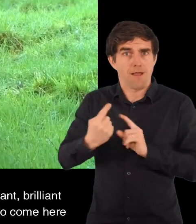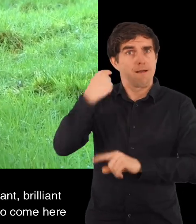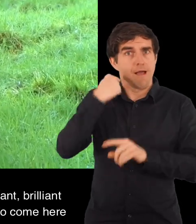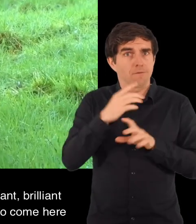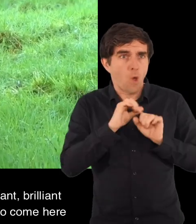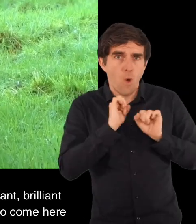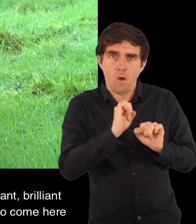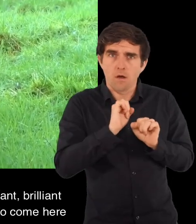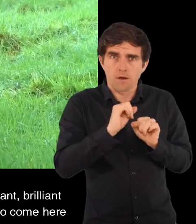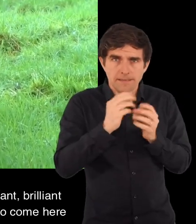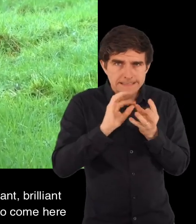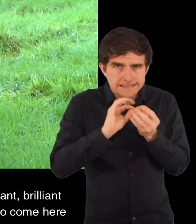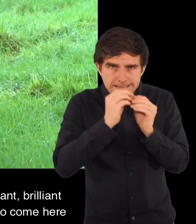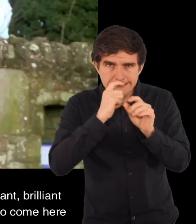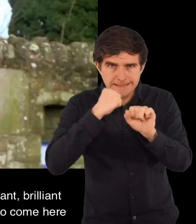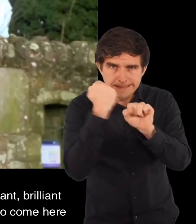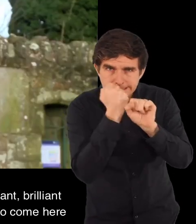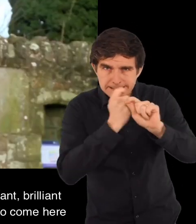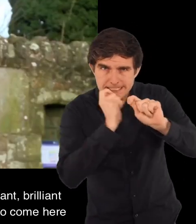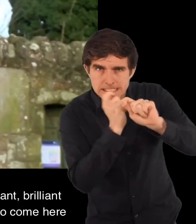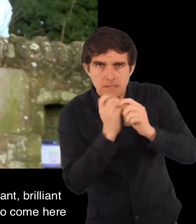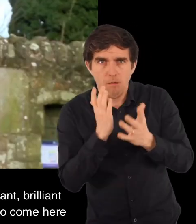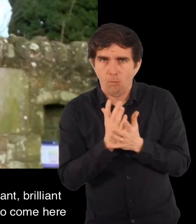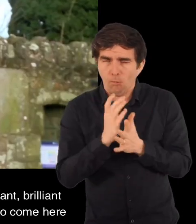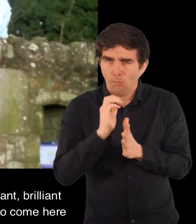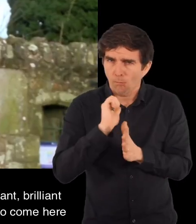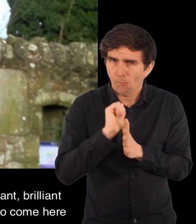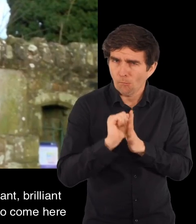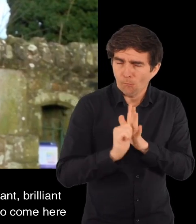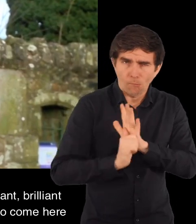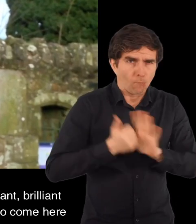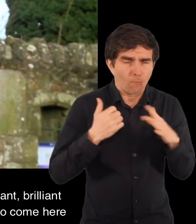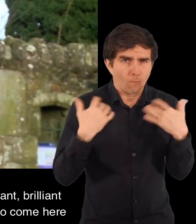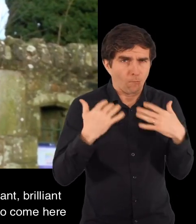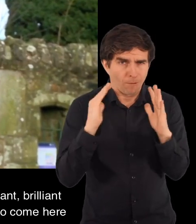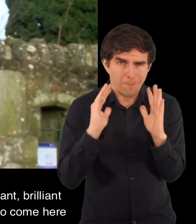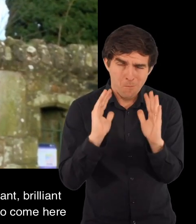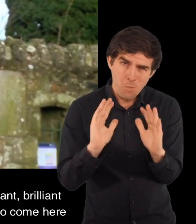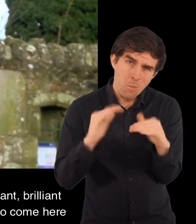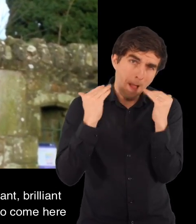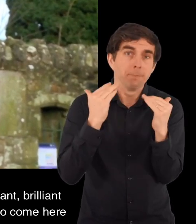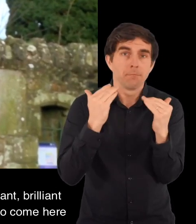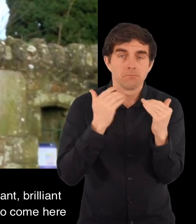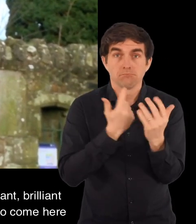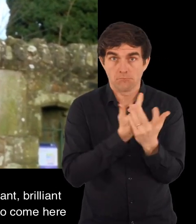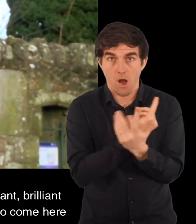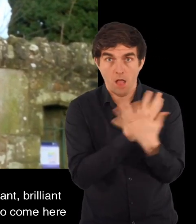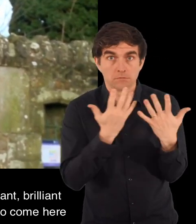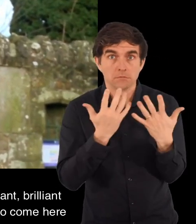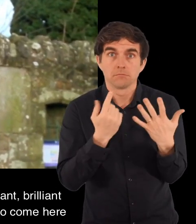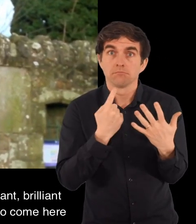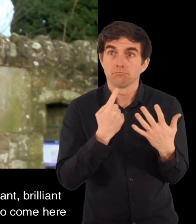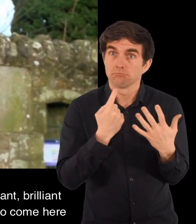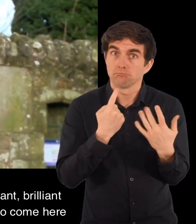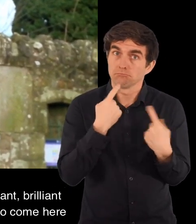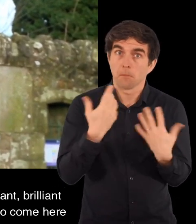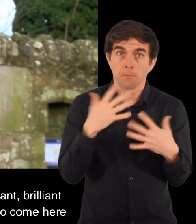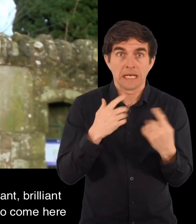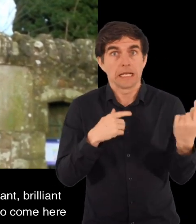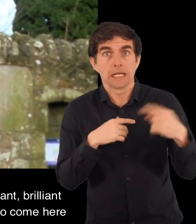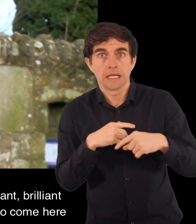local craftsmen who had had brilliant, brilliant skills and a lot of those were said to come here